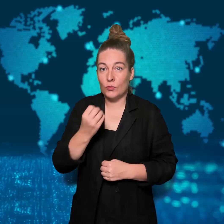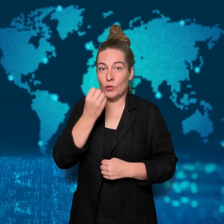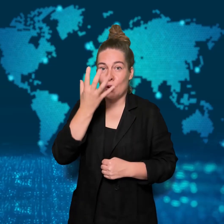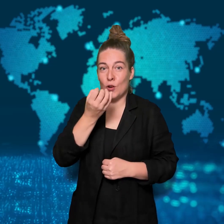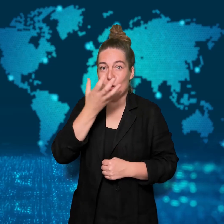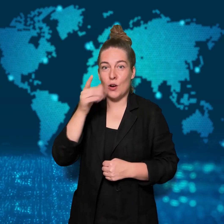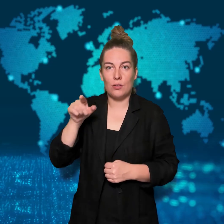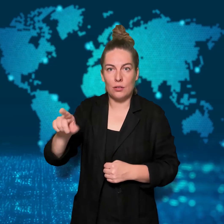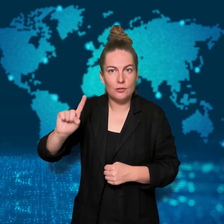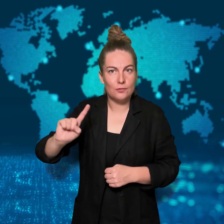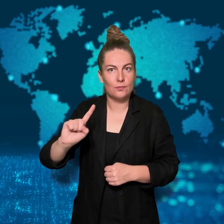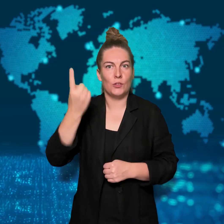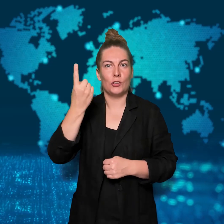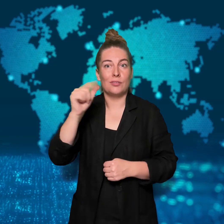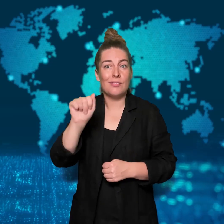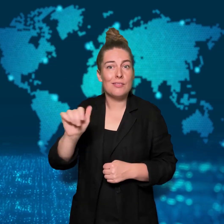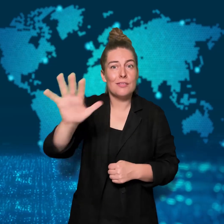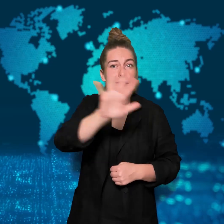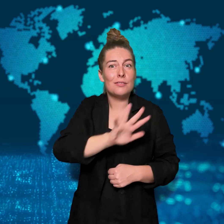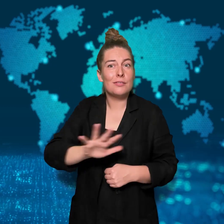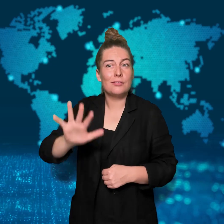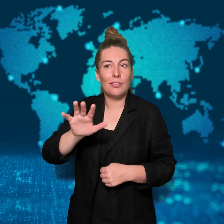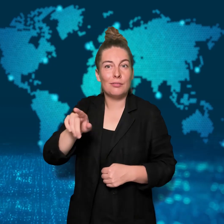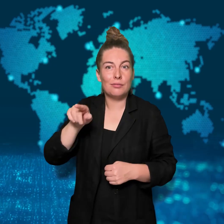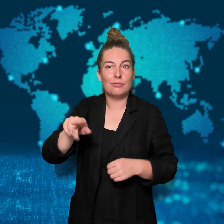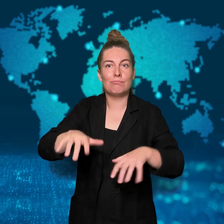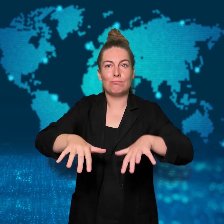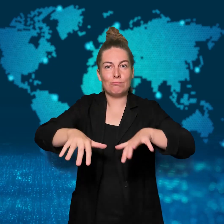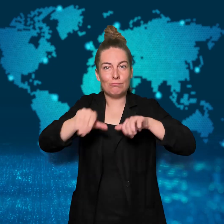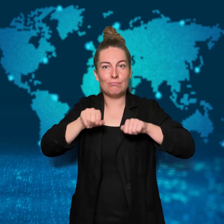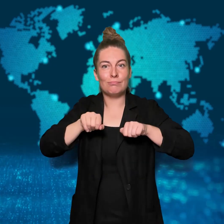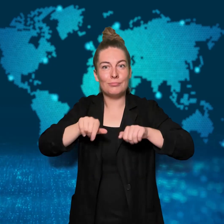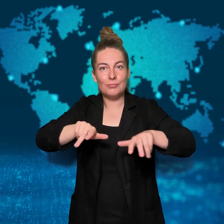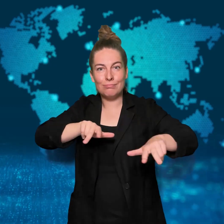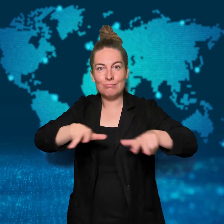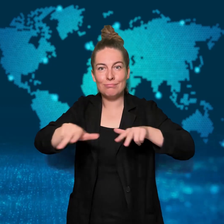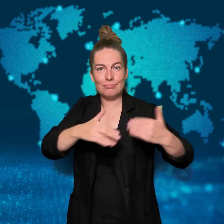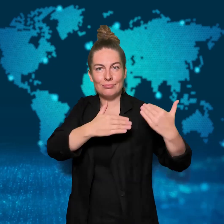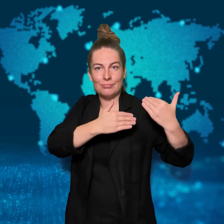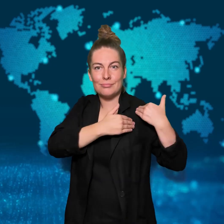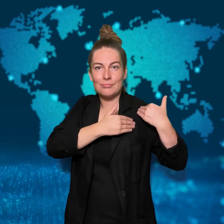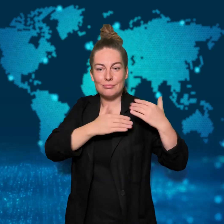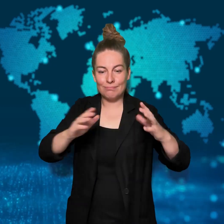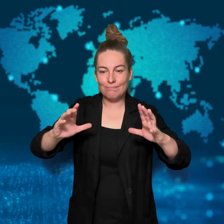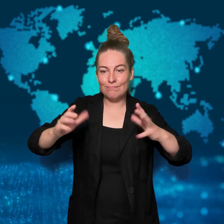[MONIKA]: Hong Kong is a co-host of Asia's first gay games in spite of